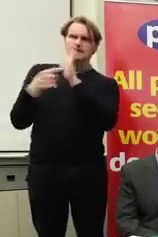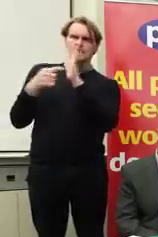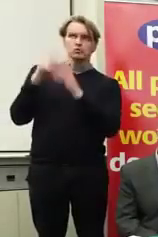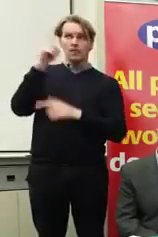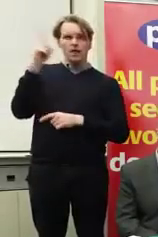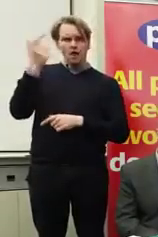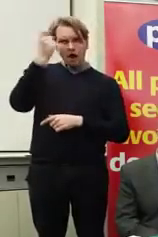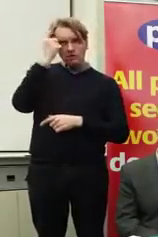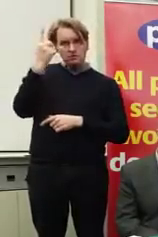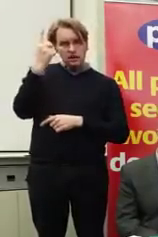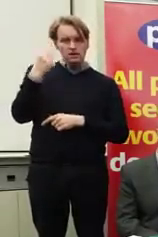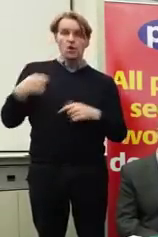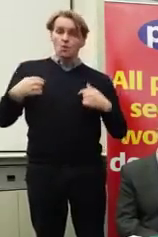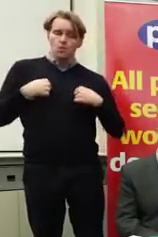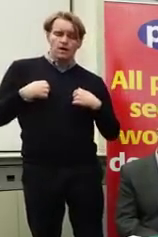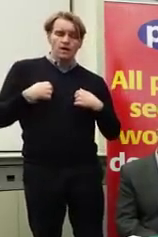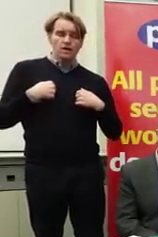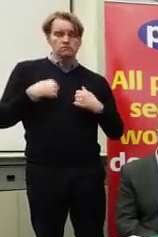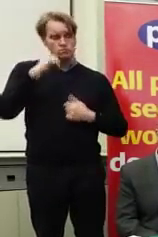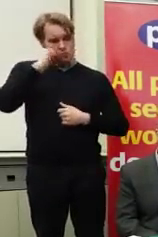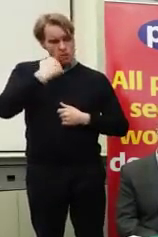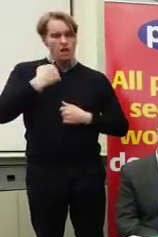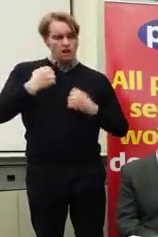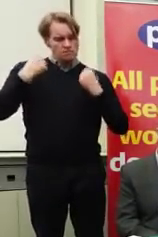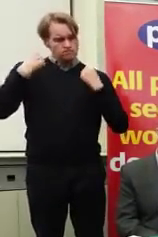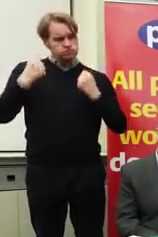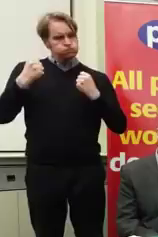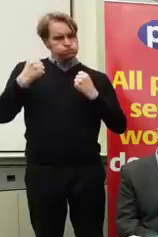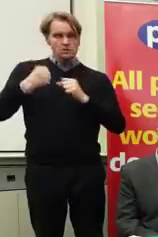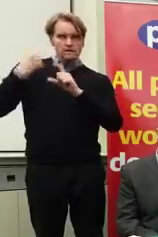about being prepared to do what is necessary to get you above the rate of